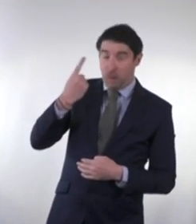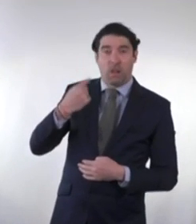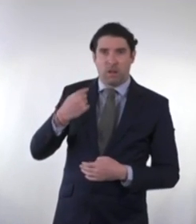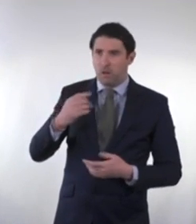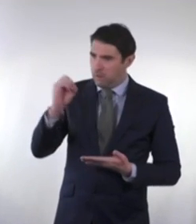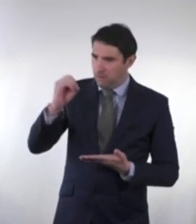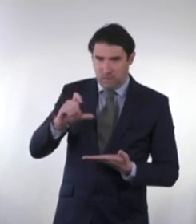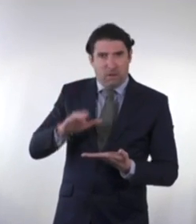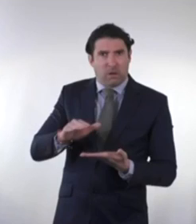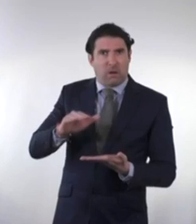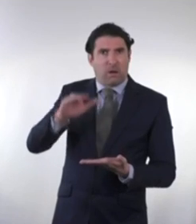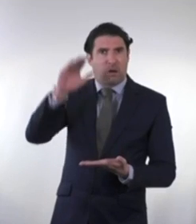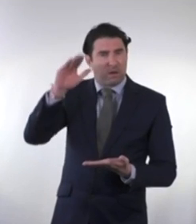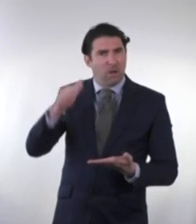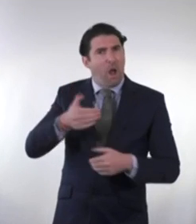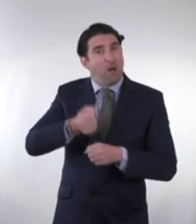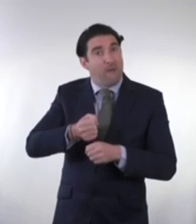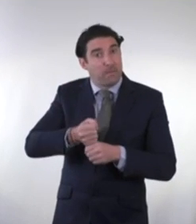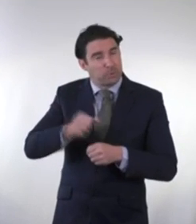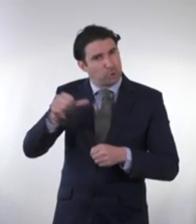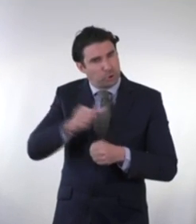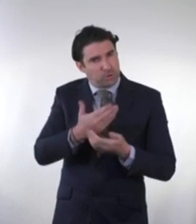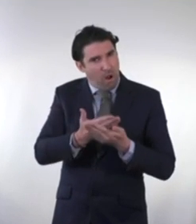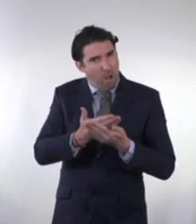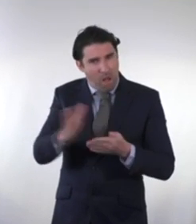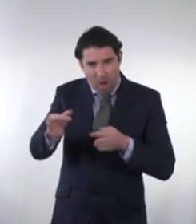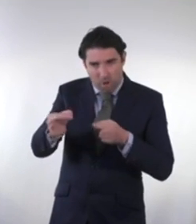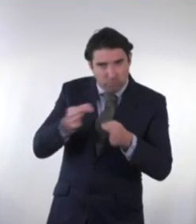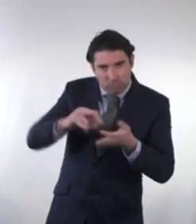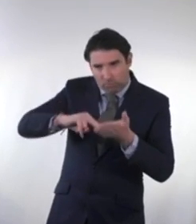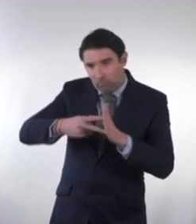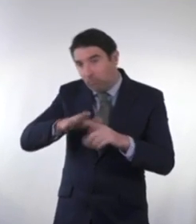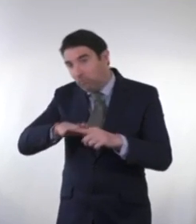be worst affected by the construction of phase 1 of High Speed 2, according to the House of